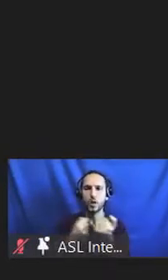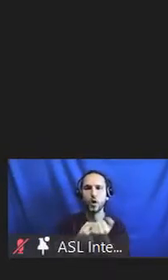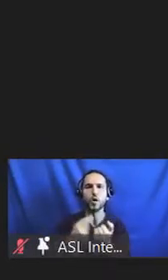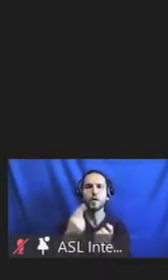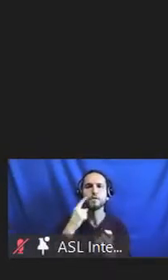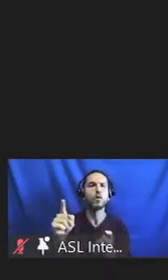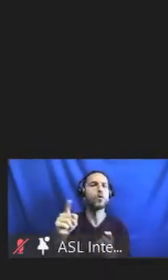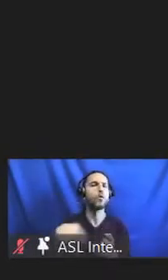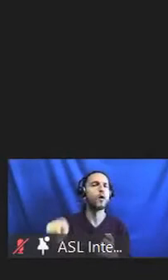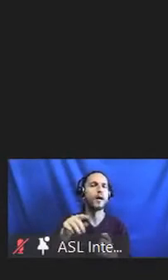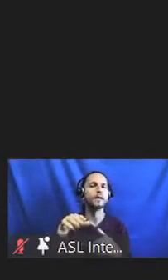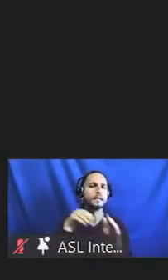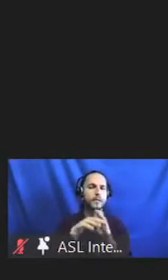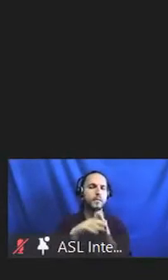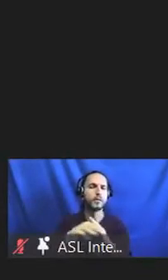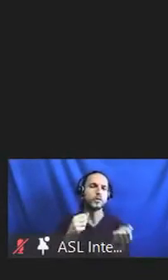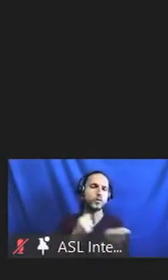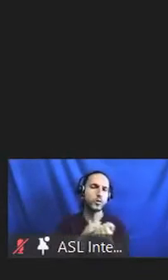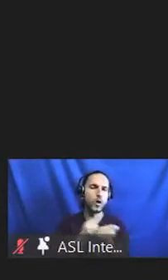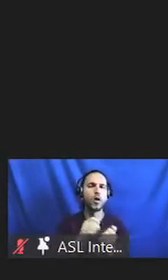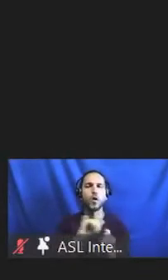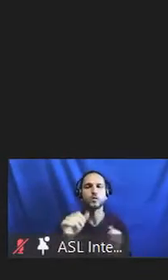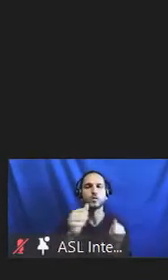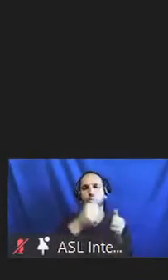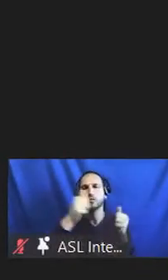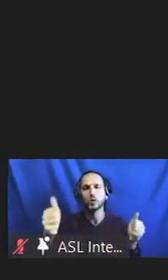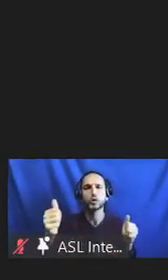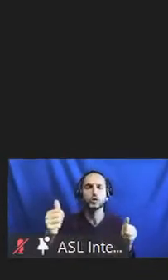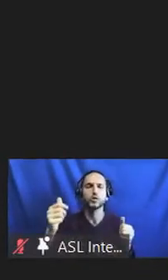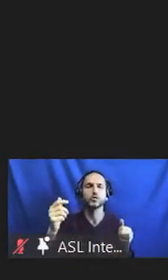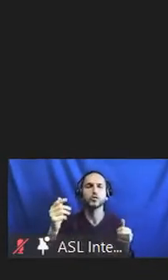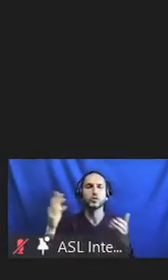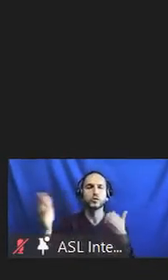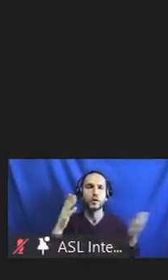Services and remote solutions for ADA accommodations,